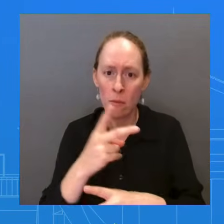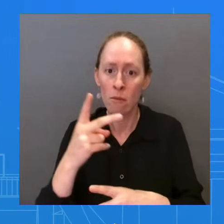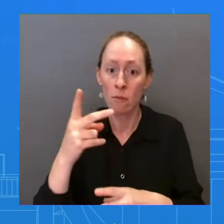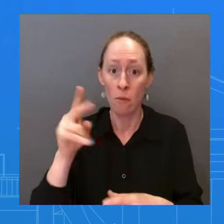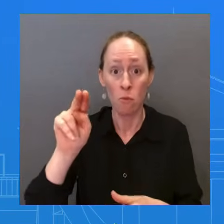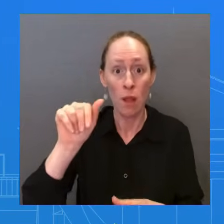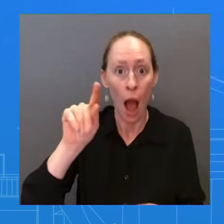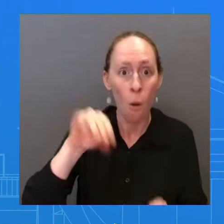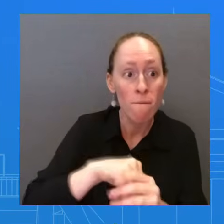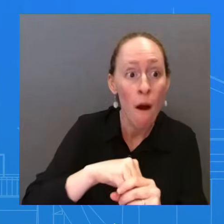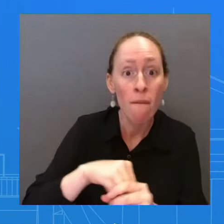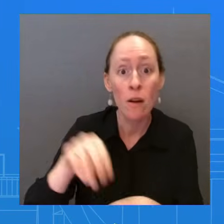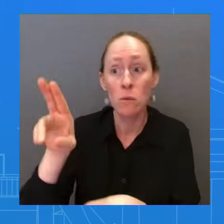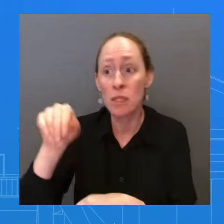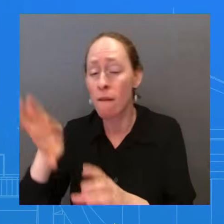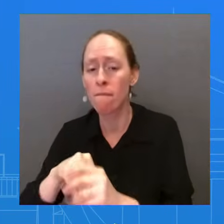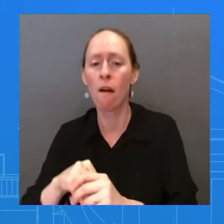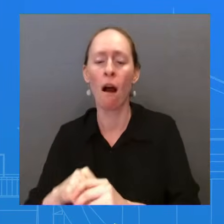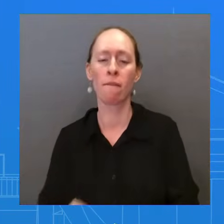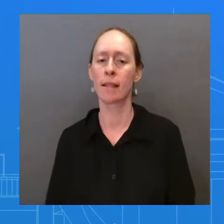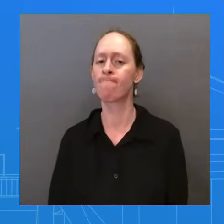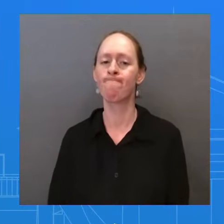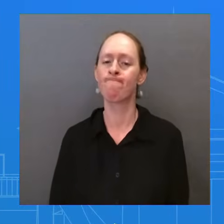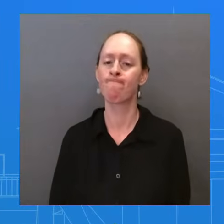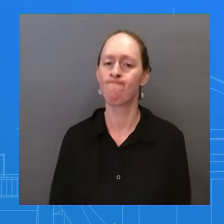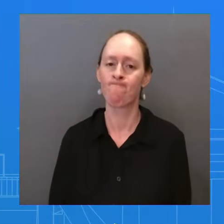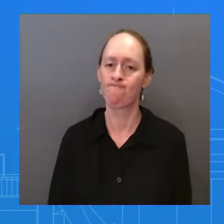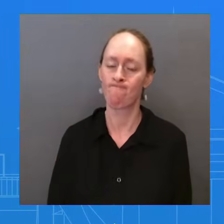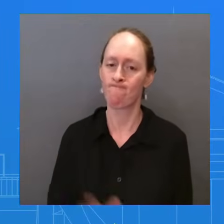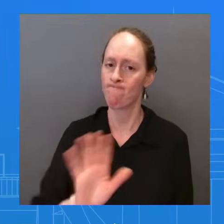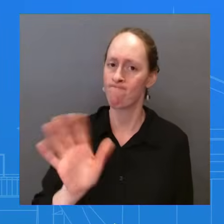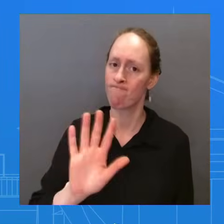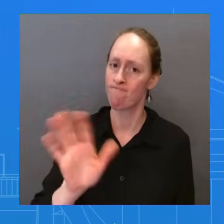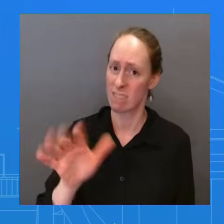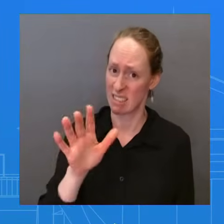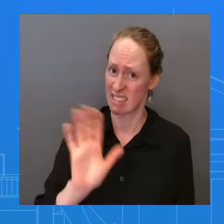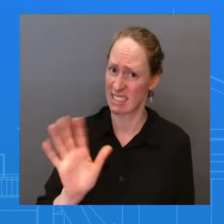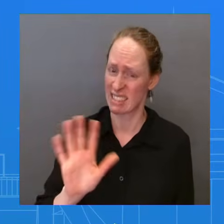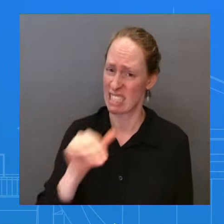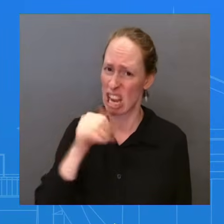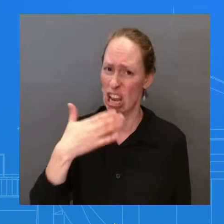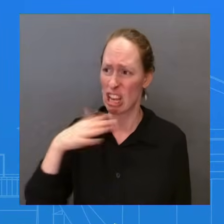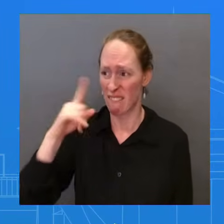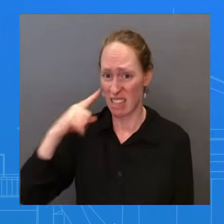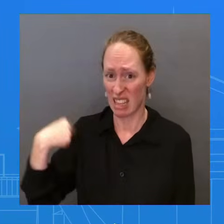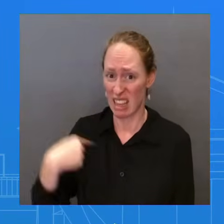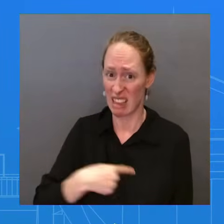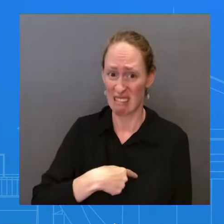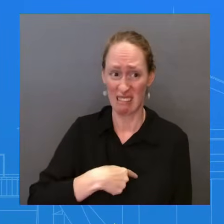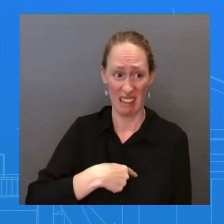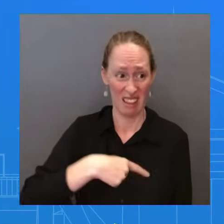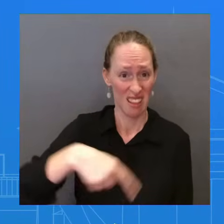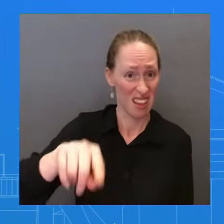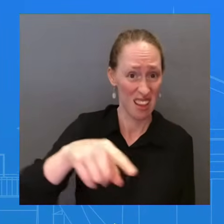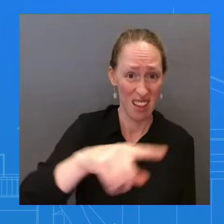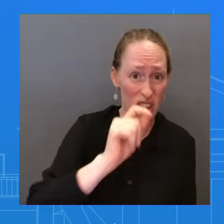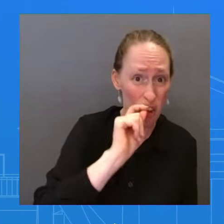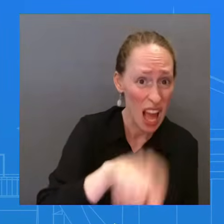it is not good for the Ukrainian people. It's not good for the people across Europe. It's certainly not good for the Russian people. So we have had that as a --